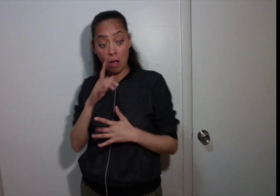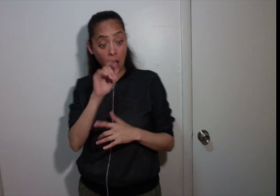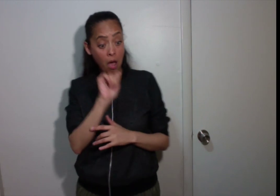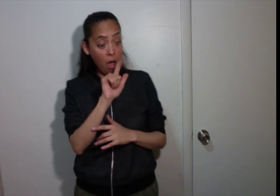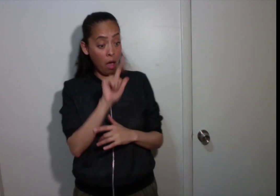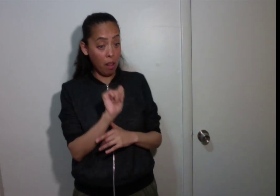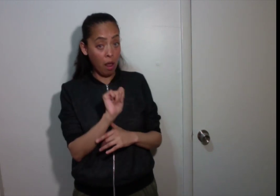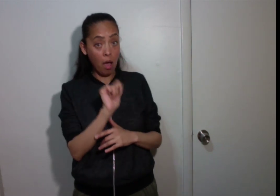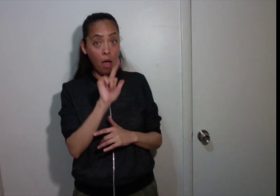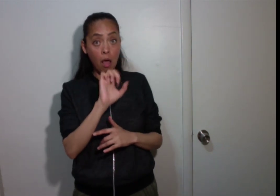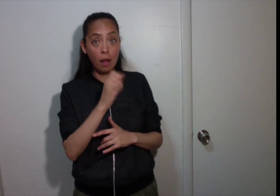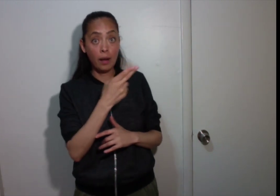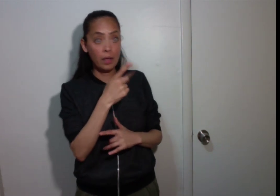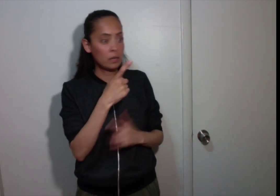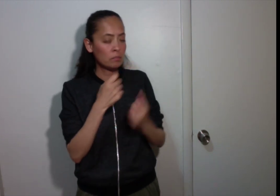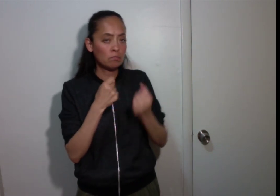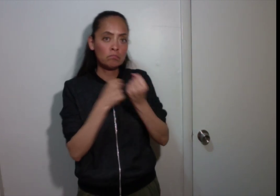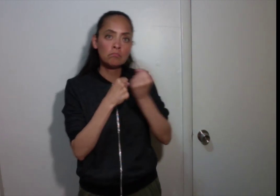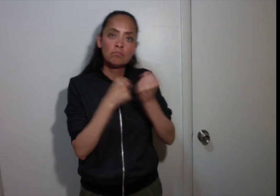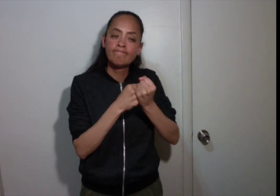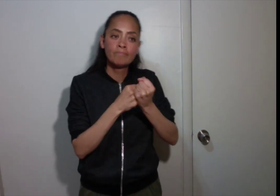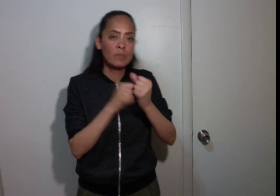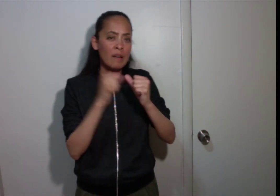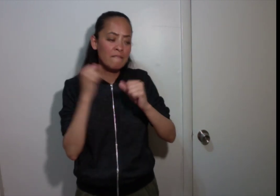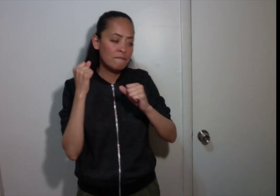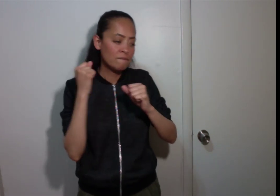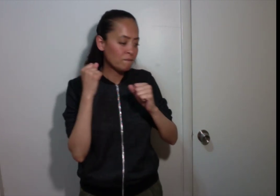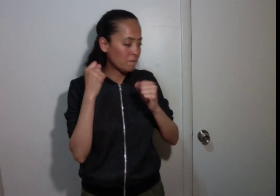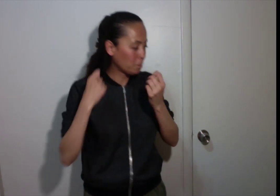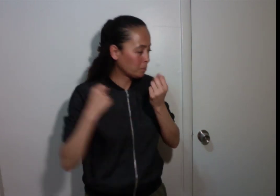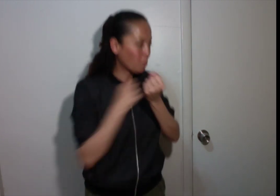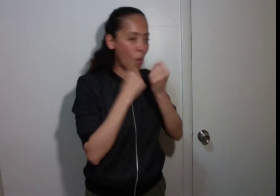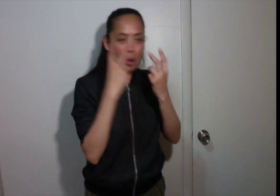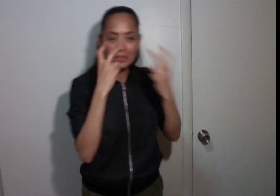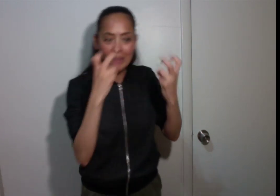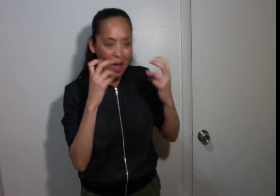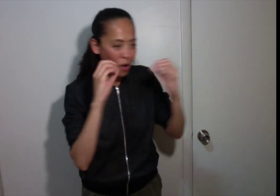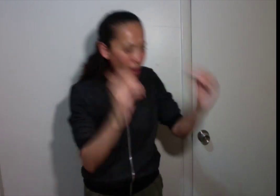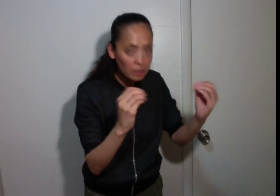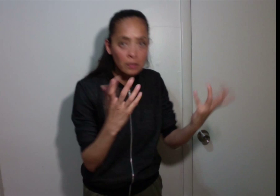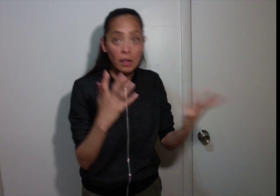to Alaleh, my idol, who fought tirelessly and never doubted me.